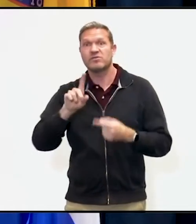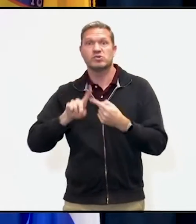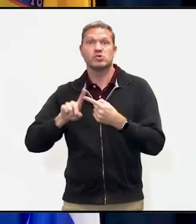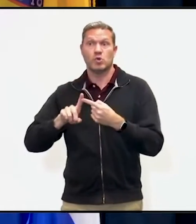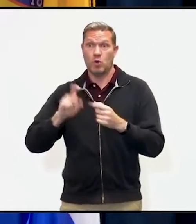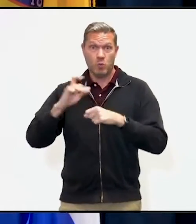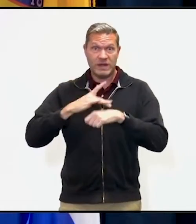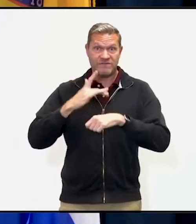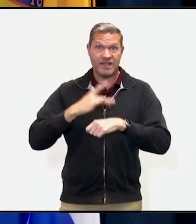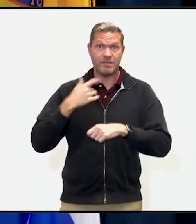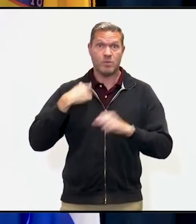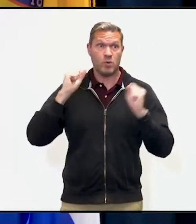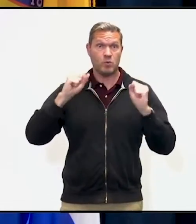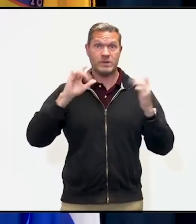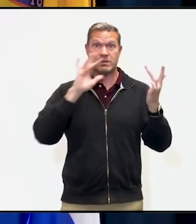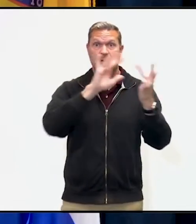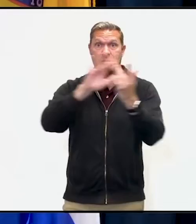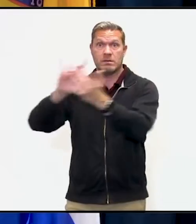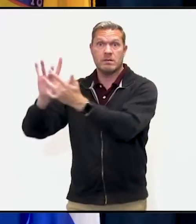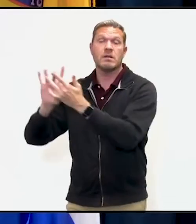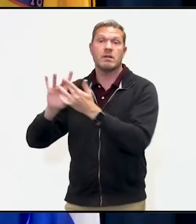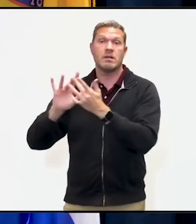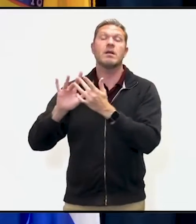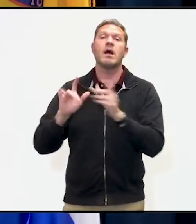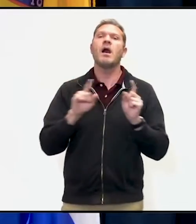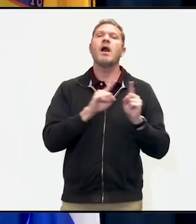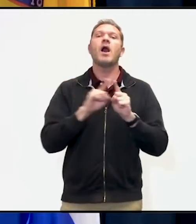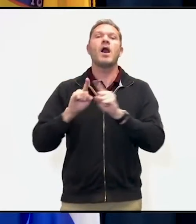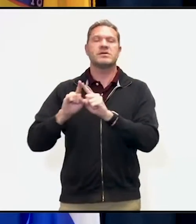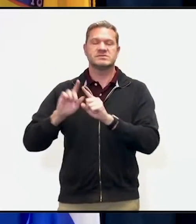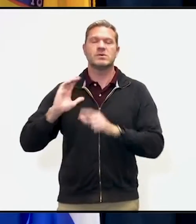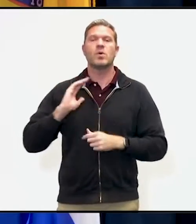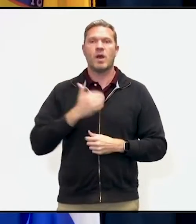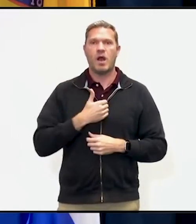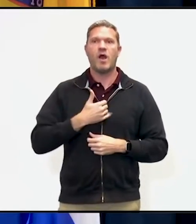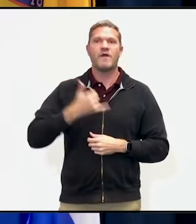We also of course have our all of our hotline that's available at the city and the website